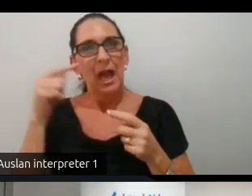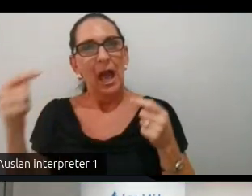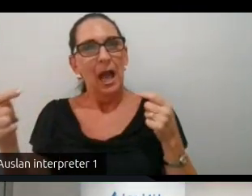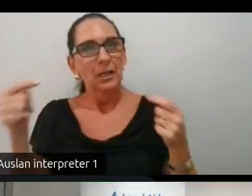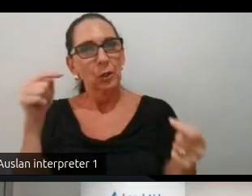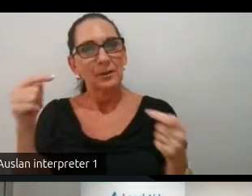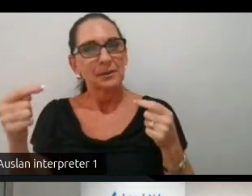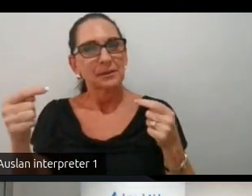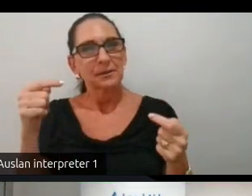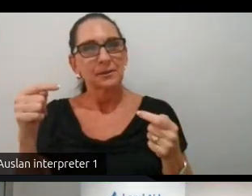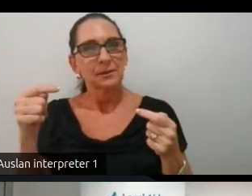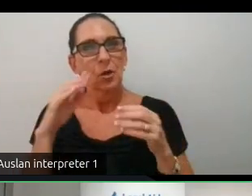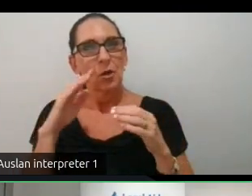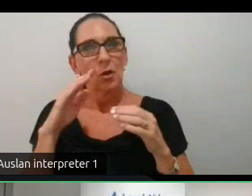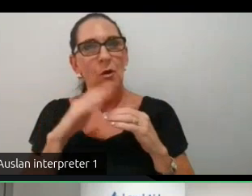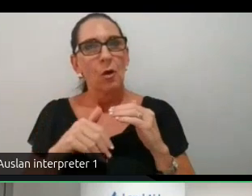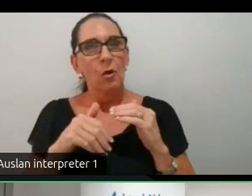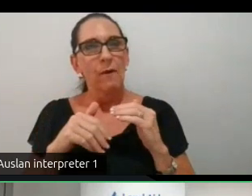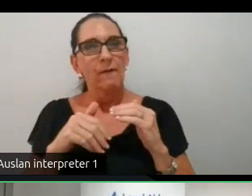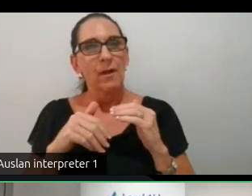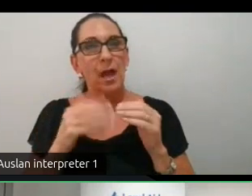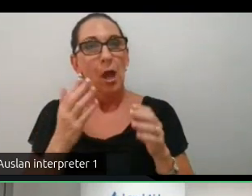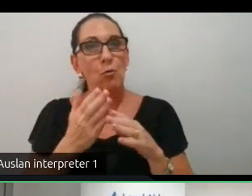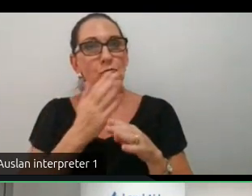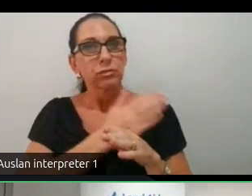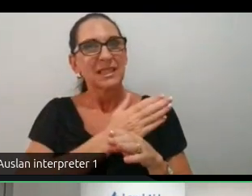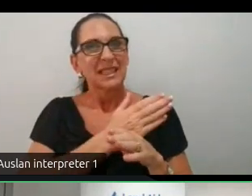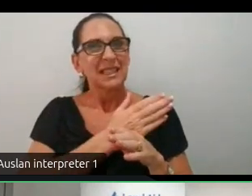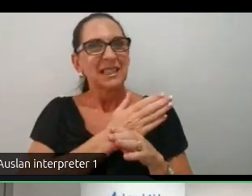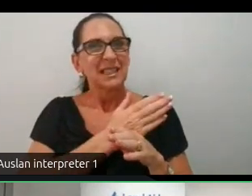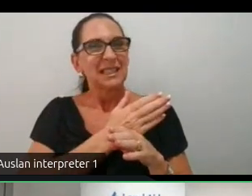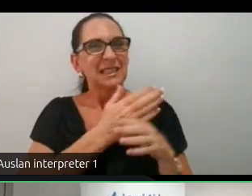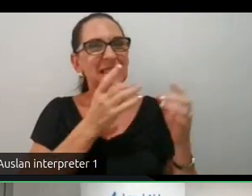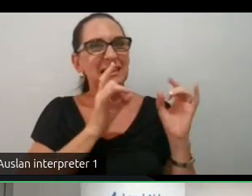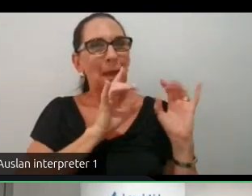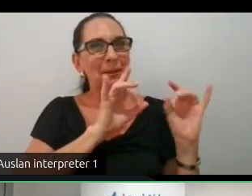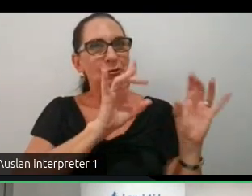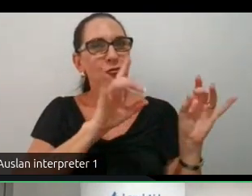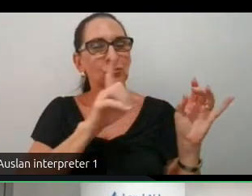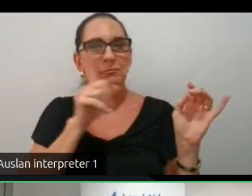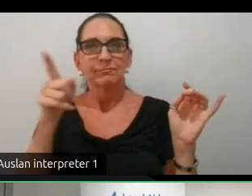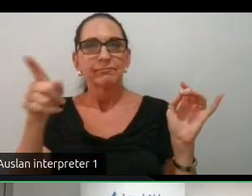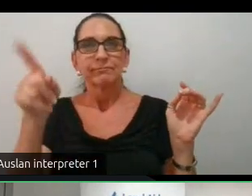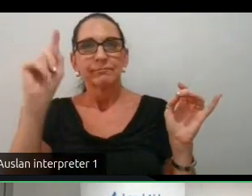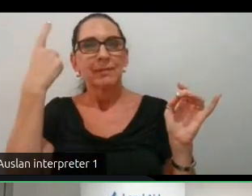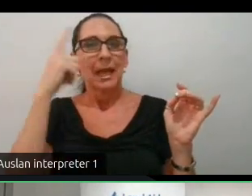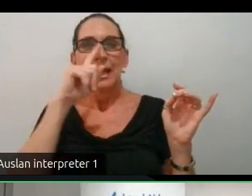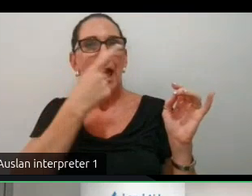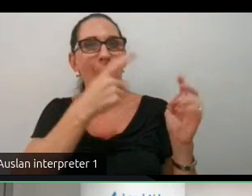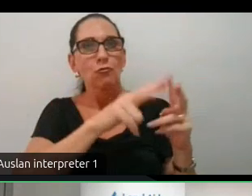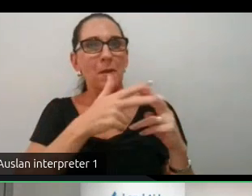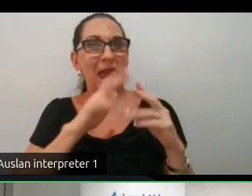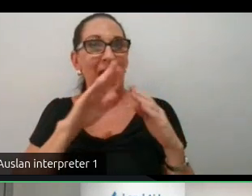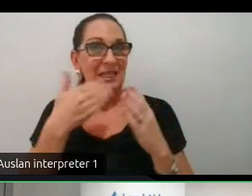where there's an argument around there was some pre-existing damage and we can't do the repairs